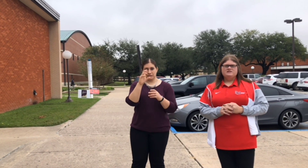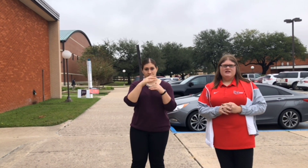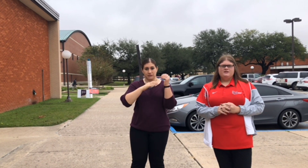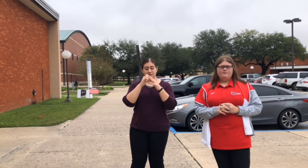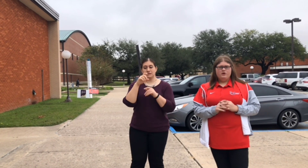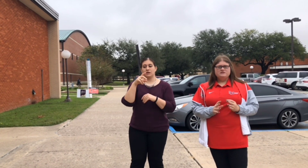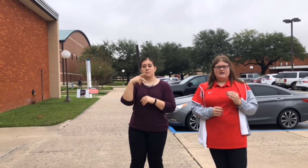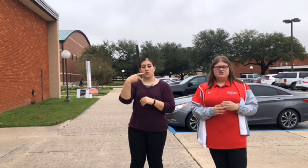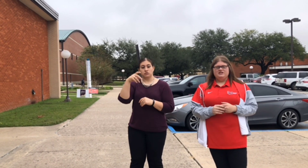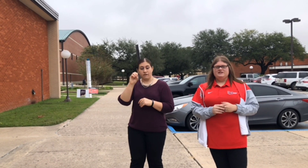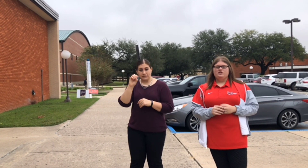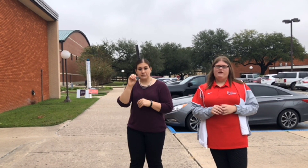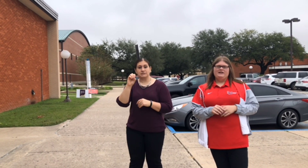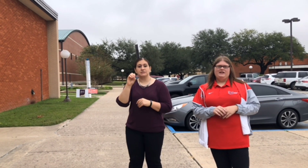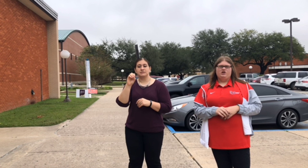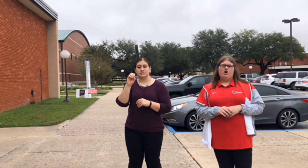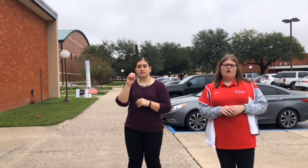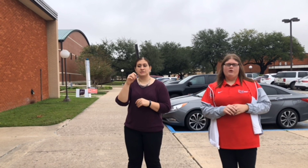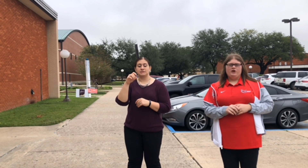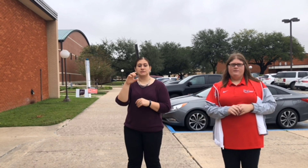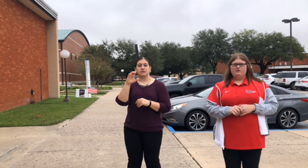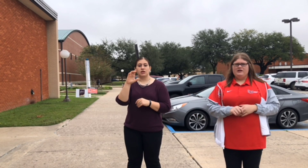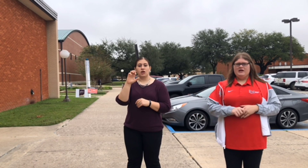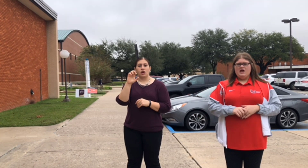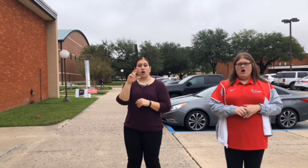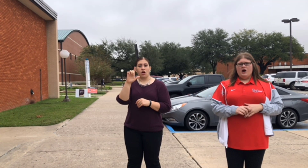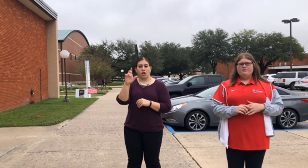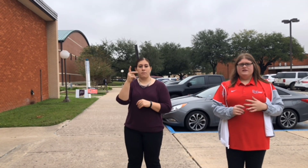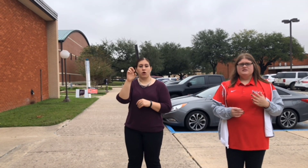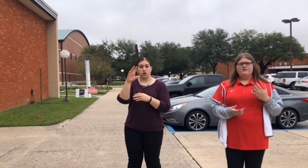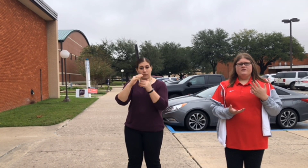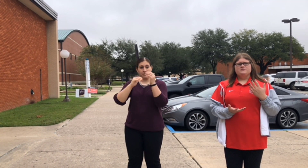post station is located in the Carl Parker Building.